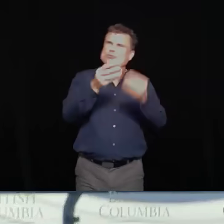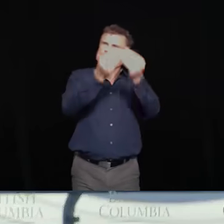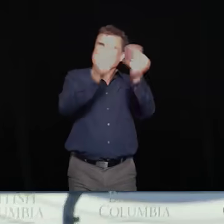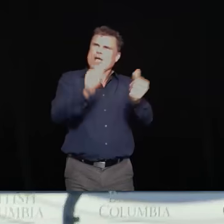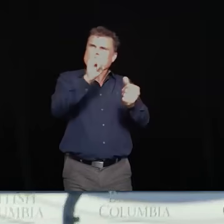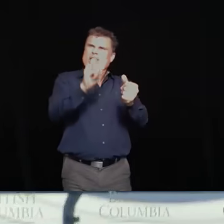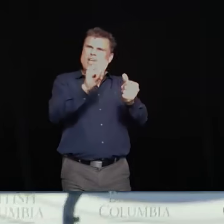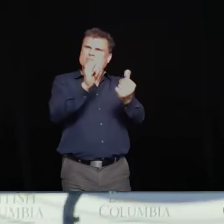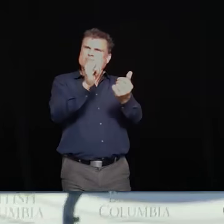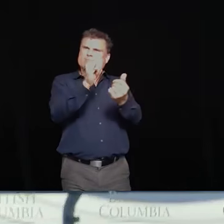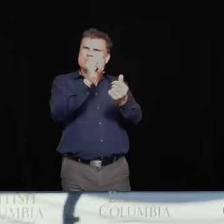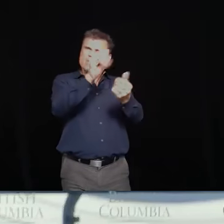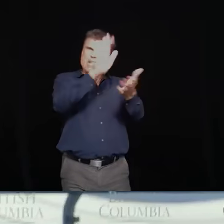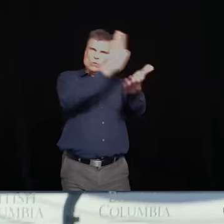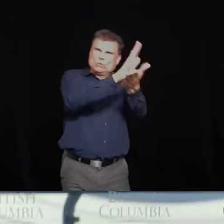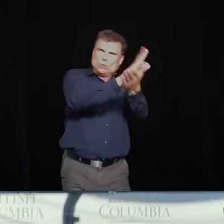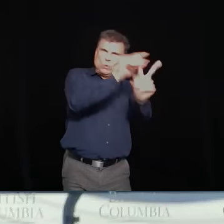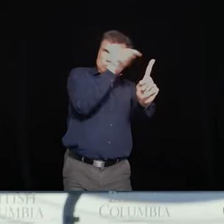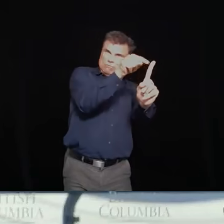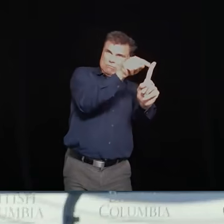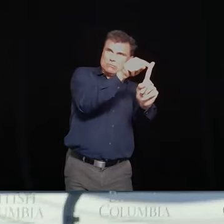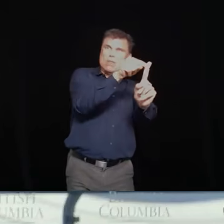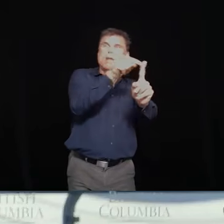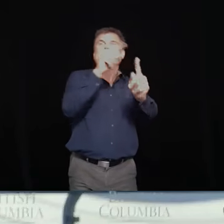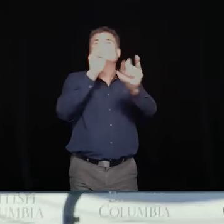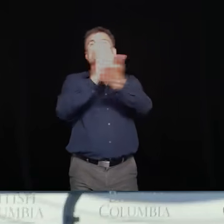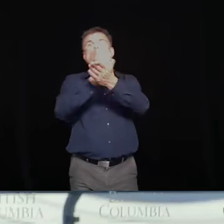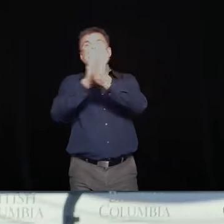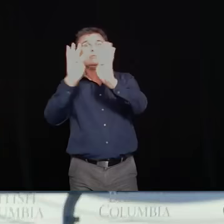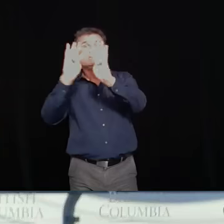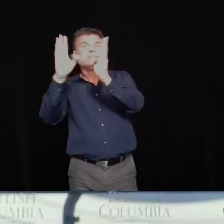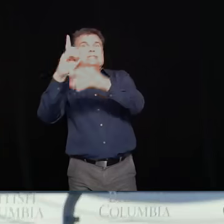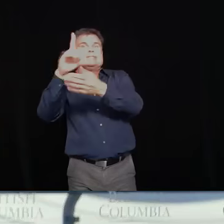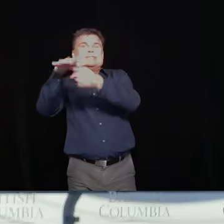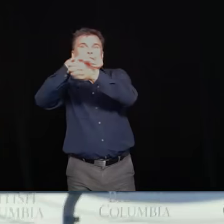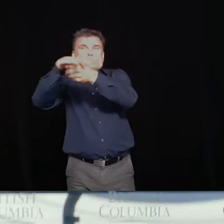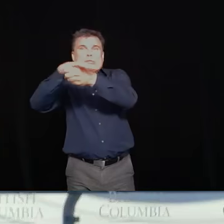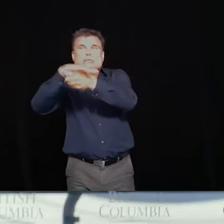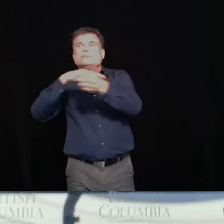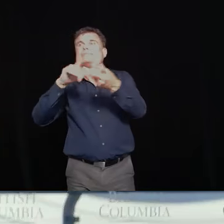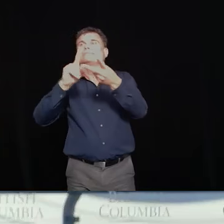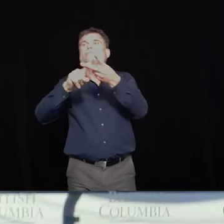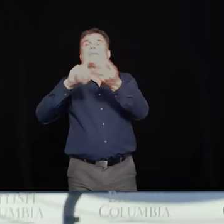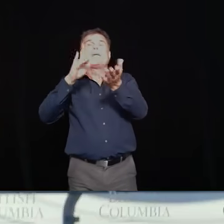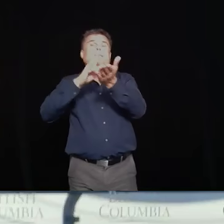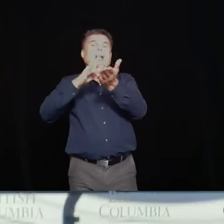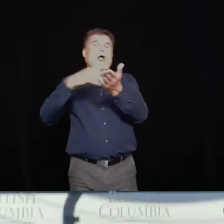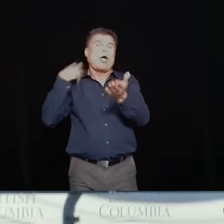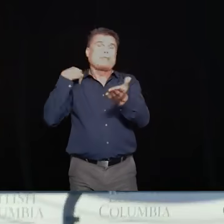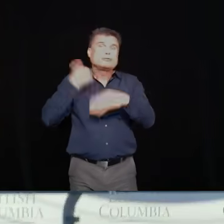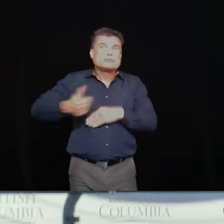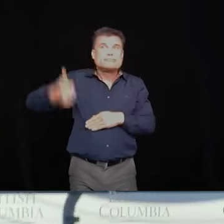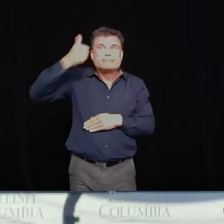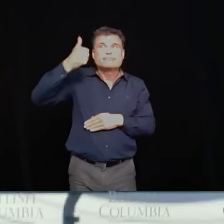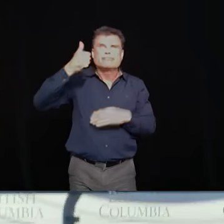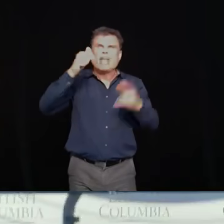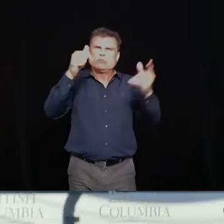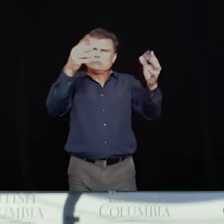for our community. Because we need to be able to tell the difference between the flu and COVID and right now it is easy.